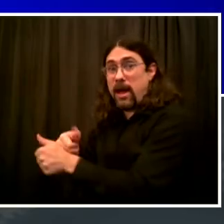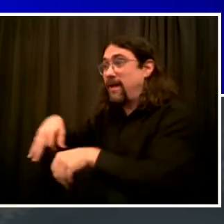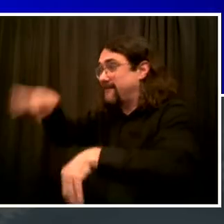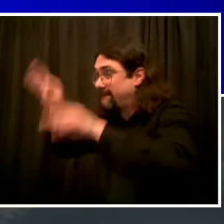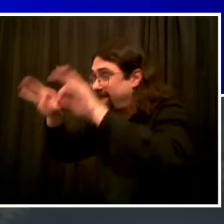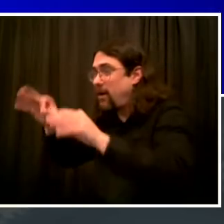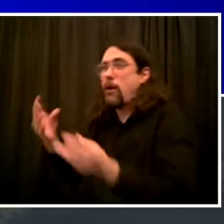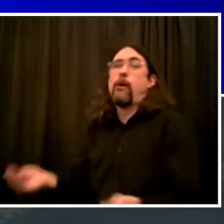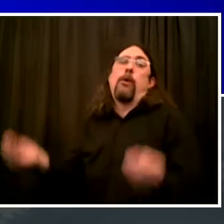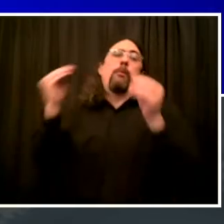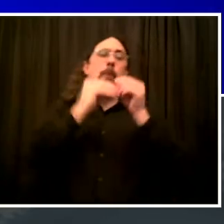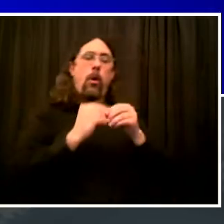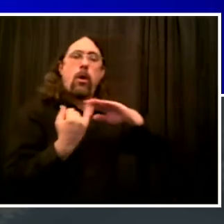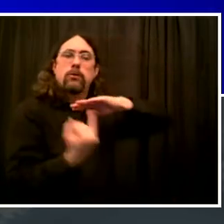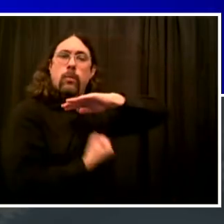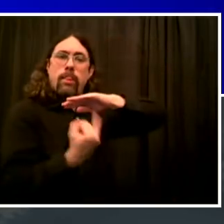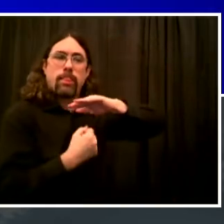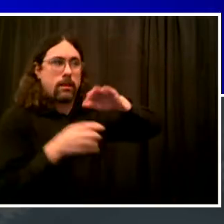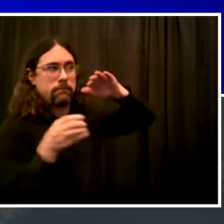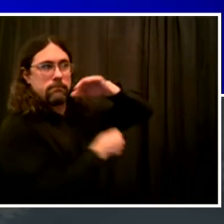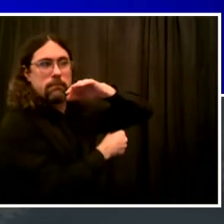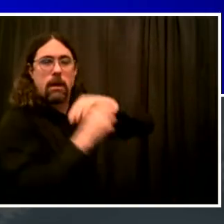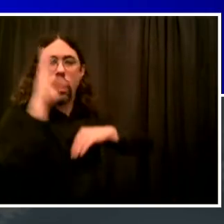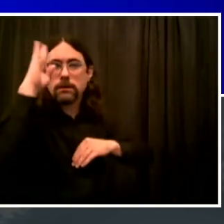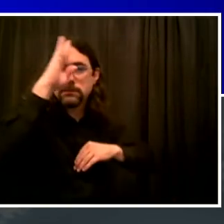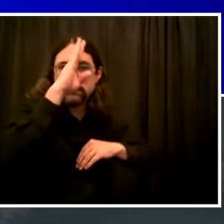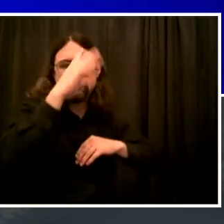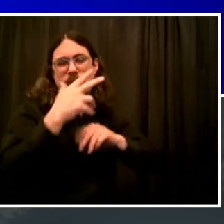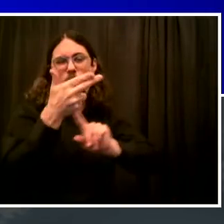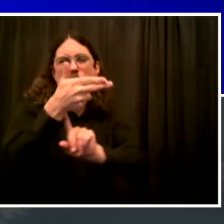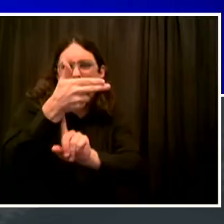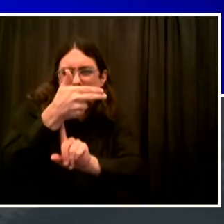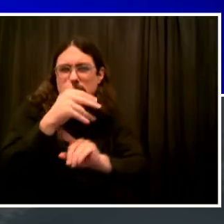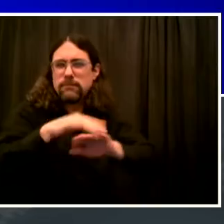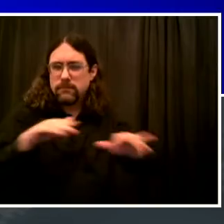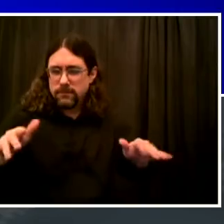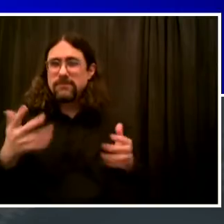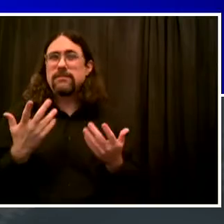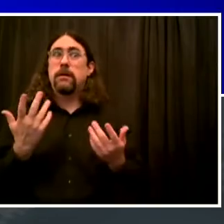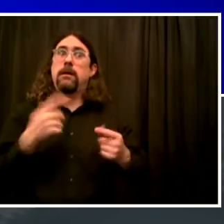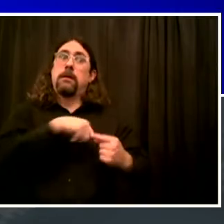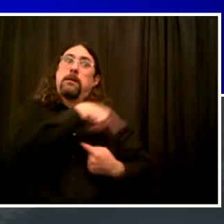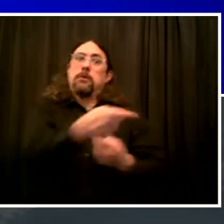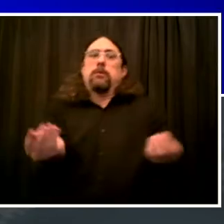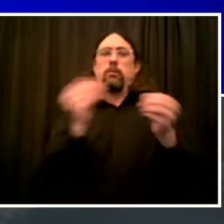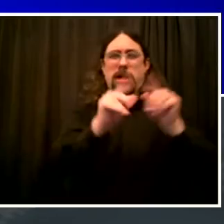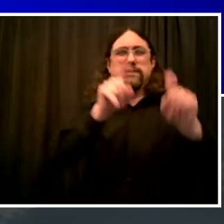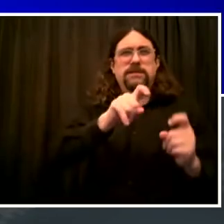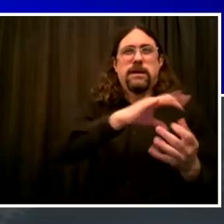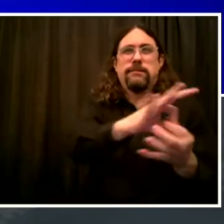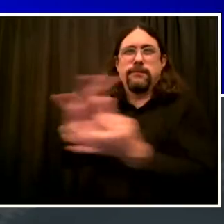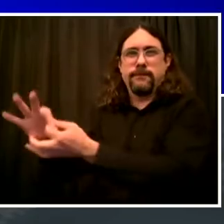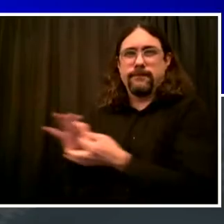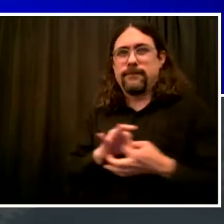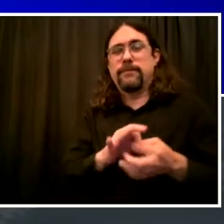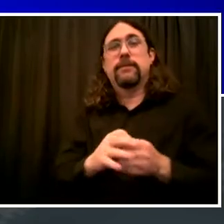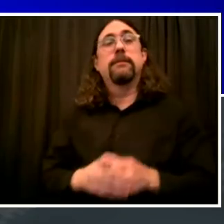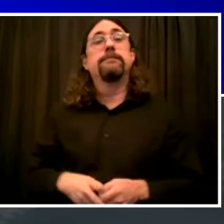WEE 'RGNOIG TO KEEP ACCOMMODATING EERVYONE WE CAN. WHEN WE GET THE REAL SUPPORT WE NEED FROM THE FEDERAL